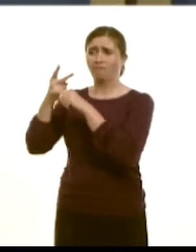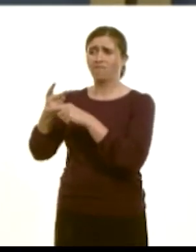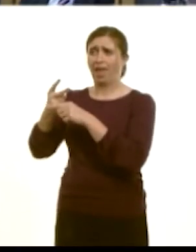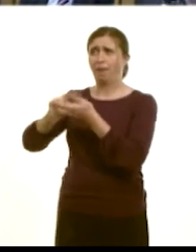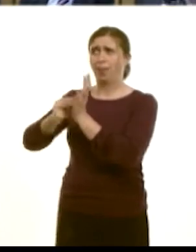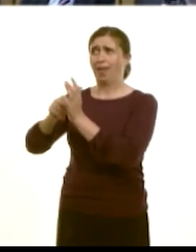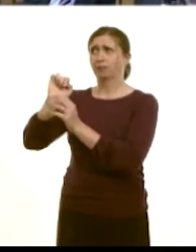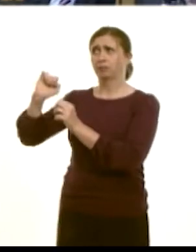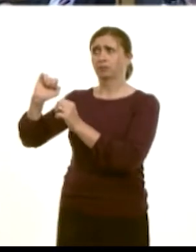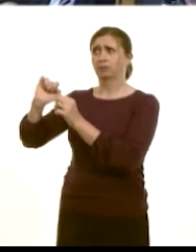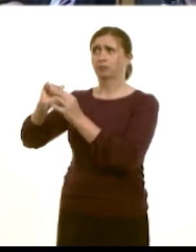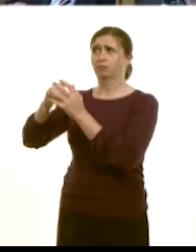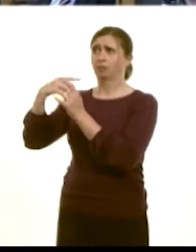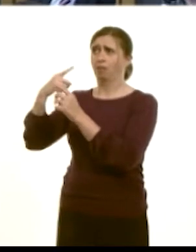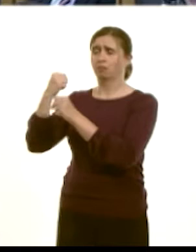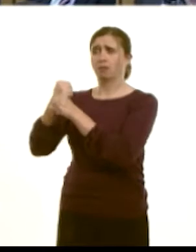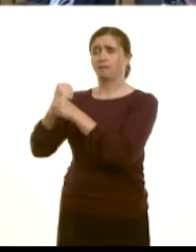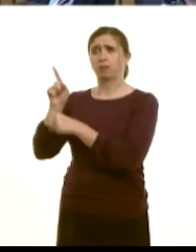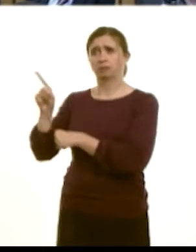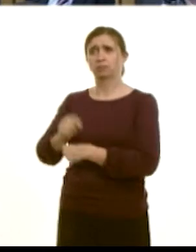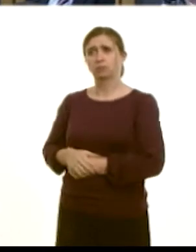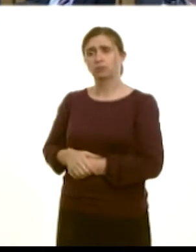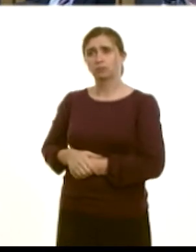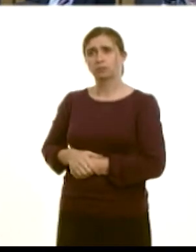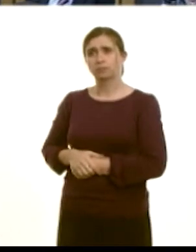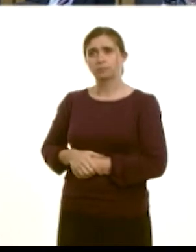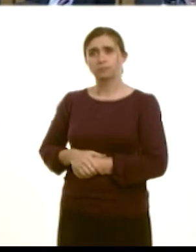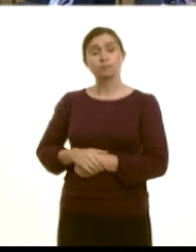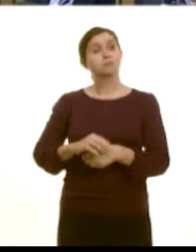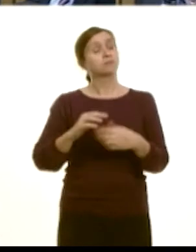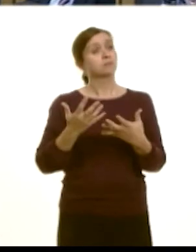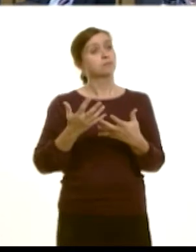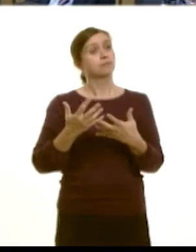Carwyn Jones: The injustice of it all is that the targets of the benefit cuts have been,